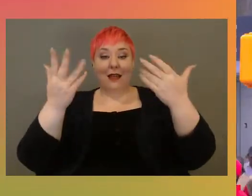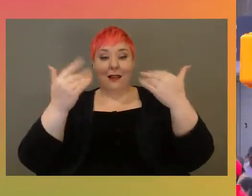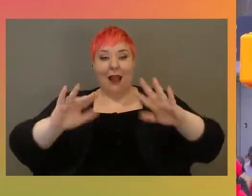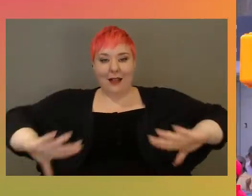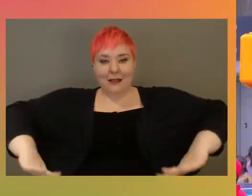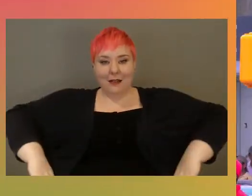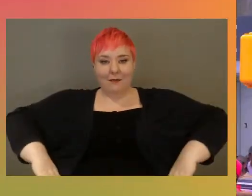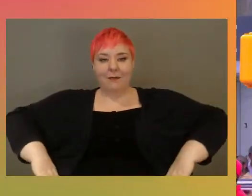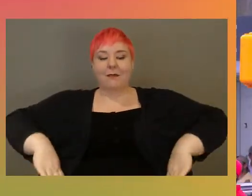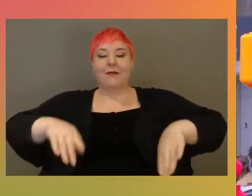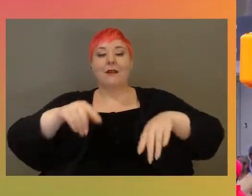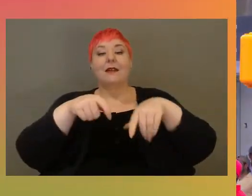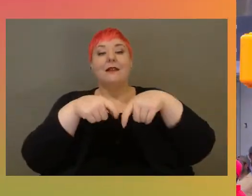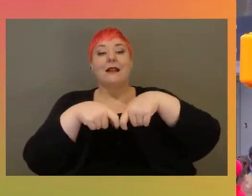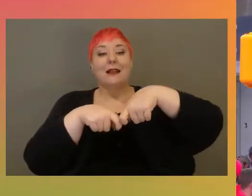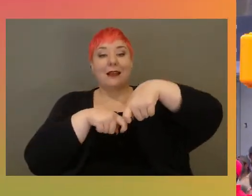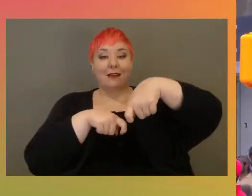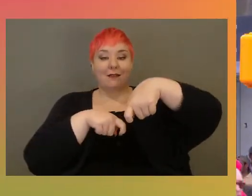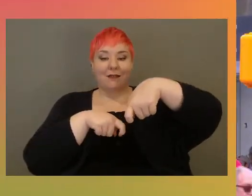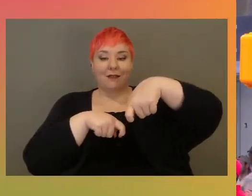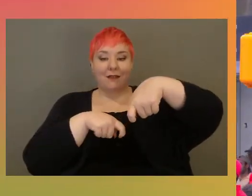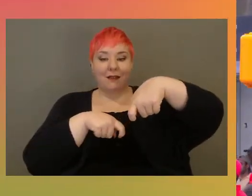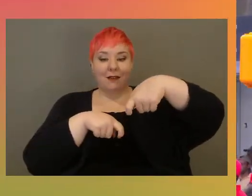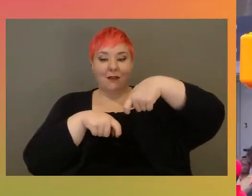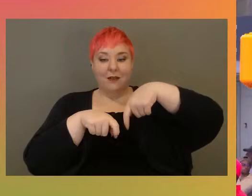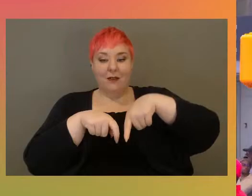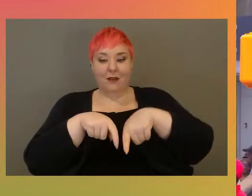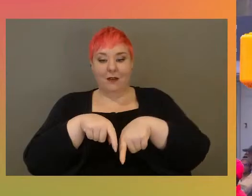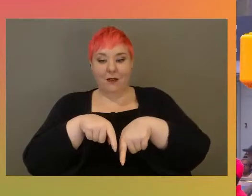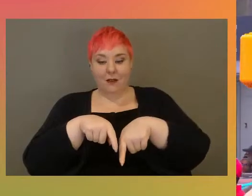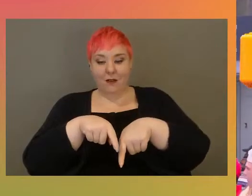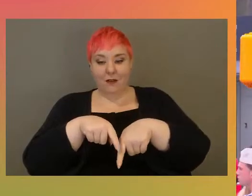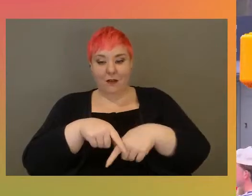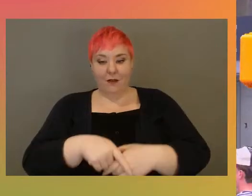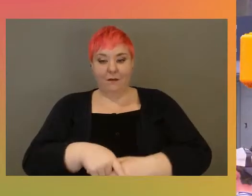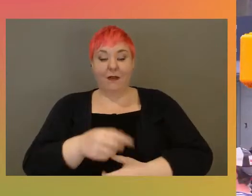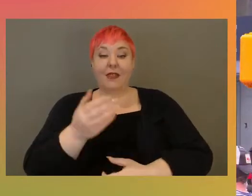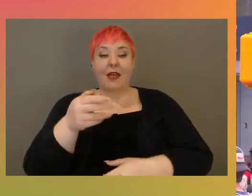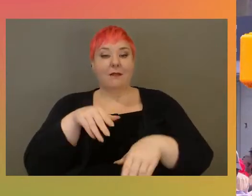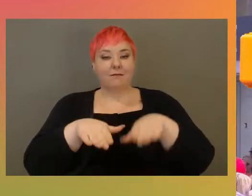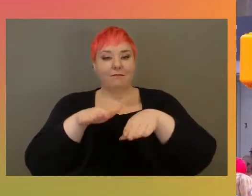MAKING AN IMPRINT IN THE EARTH.